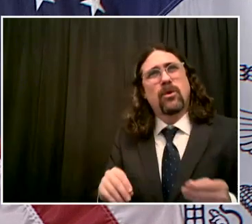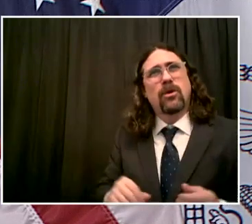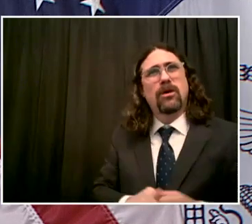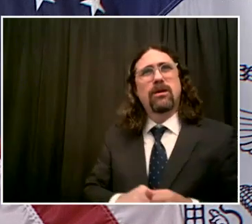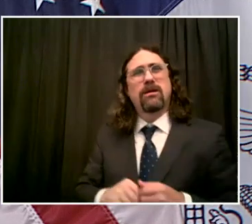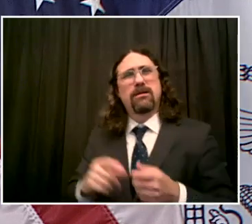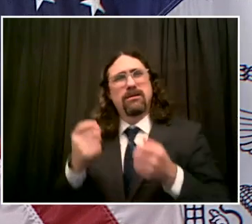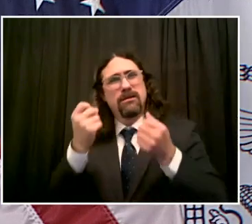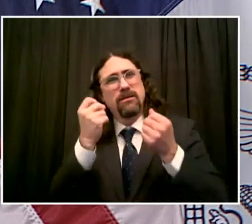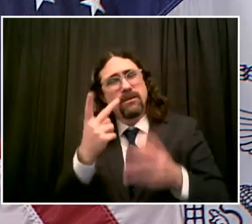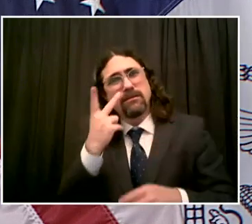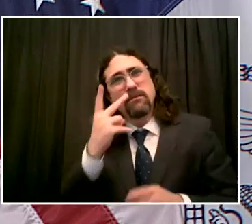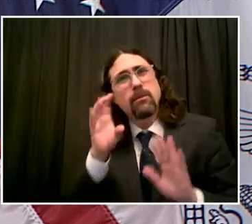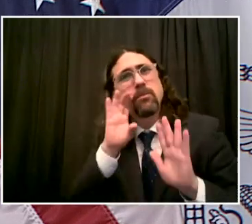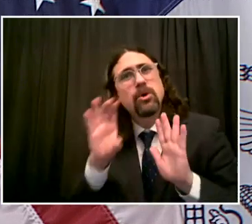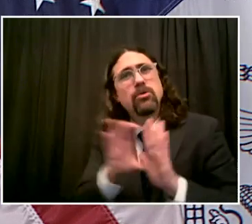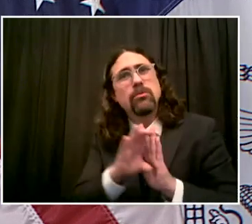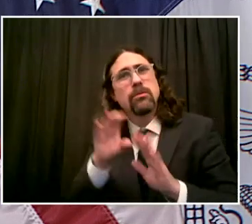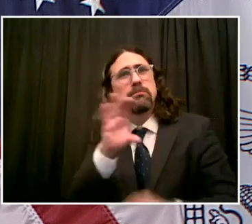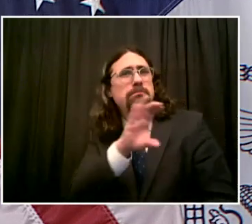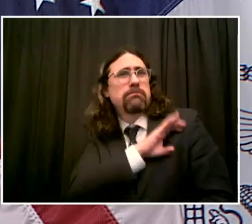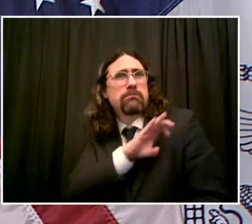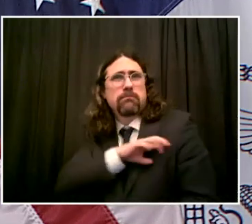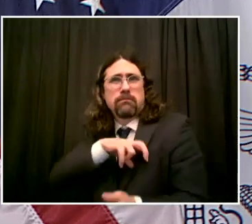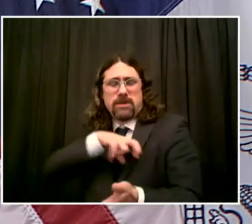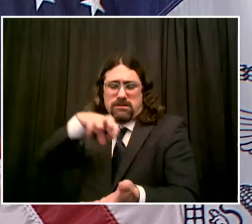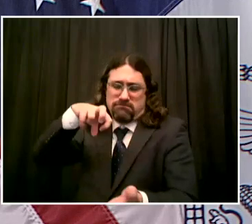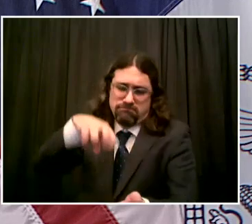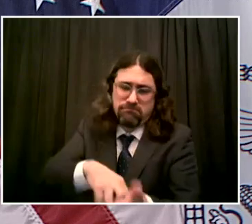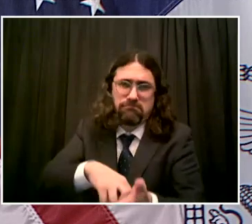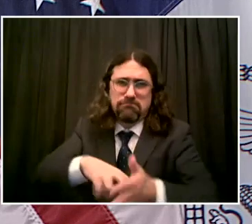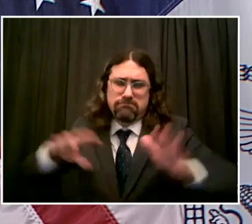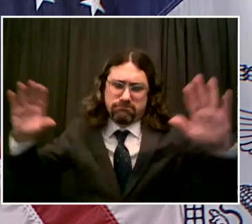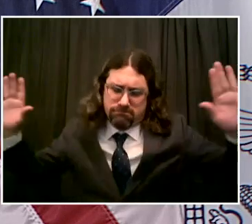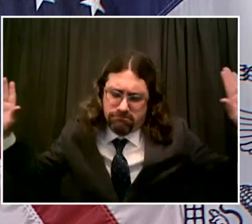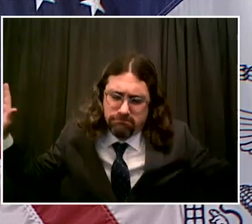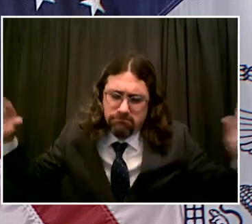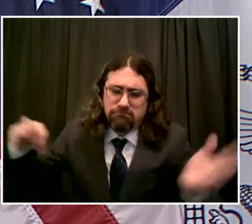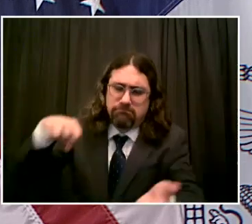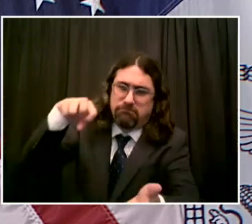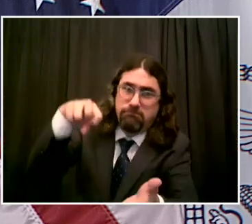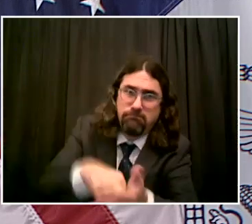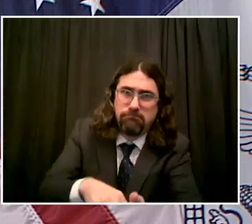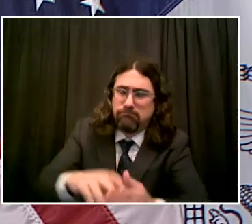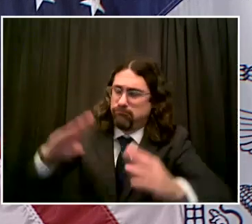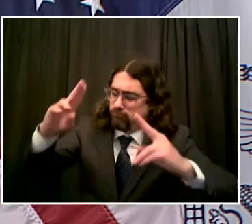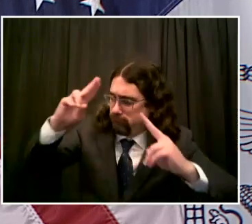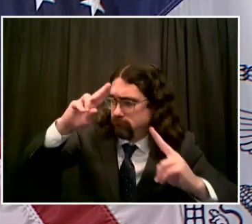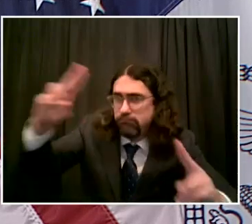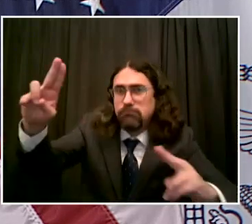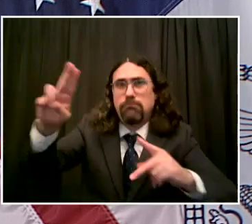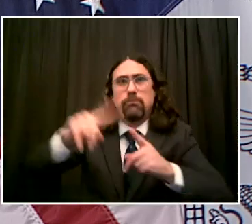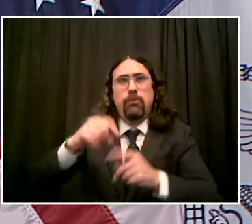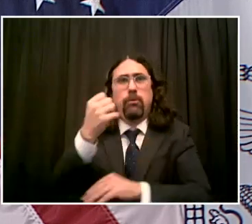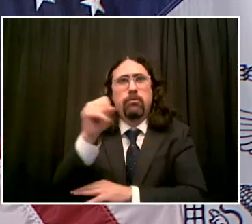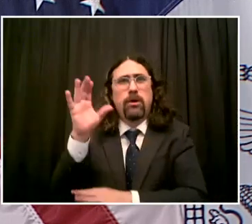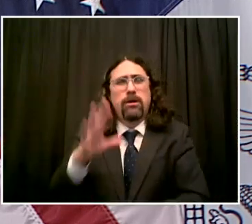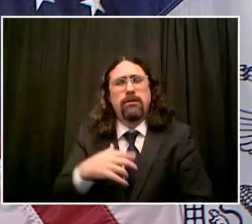WORKING THROUGH THE CONCERNS. LOOK AT THE VIDEO.